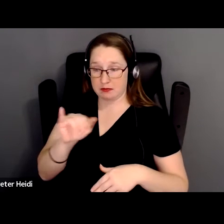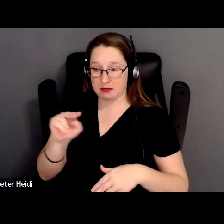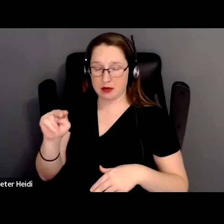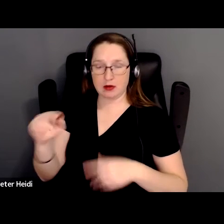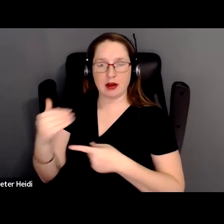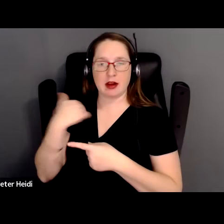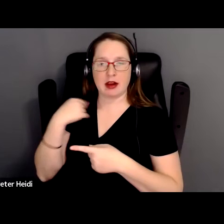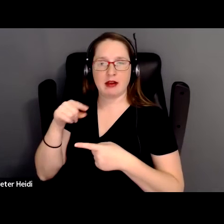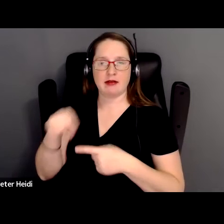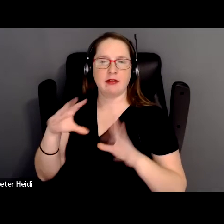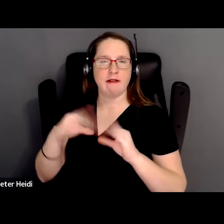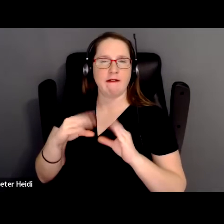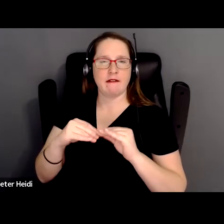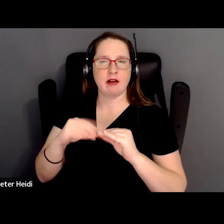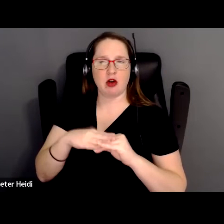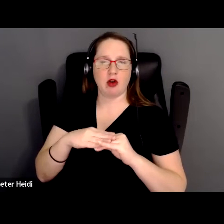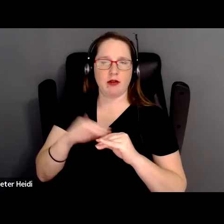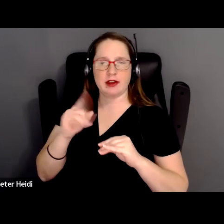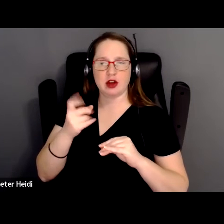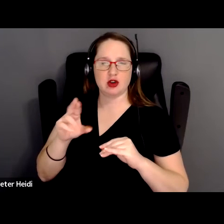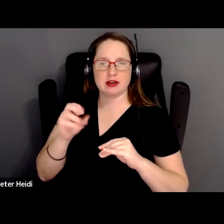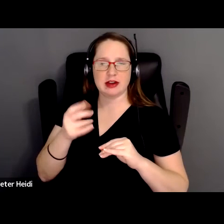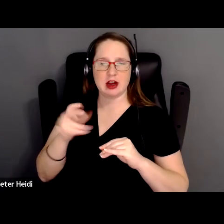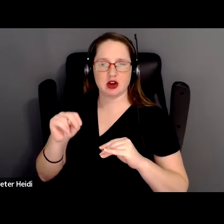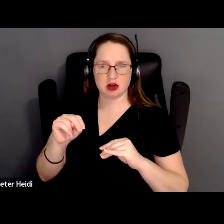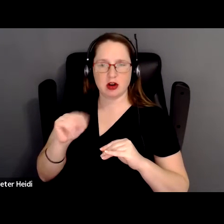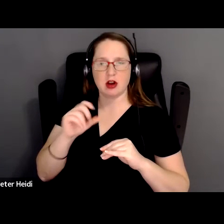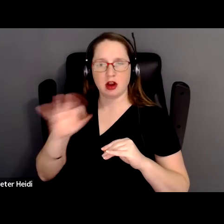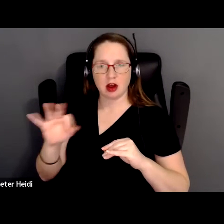a conference on the intersection of cultural identities and community housing,